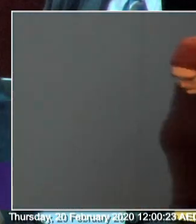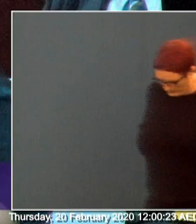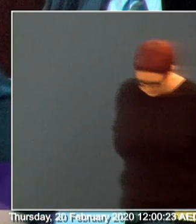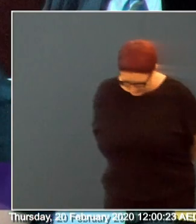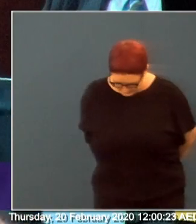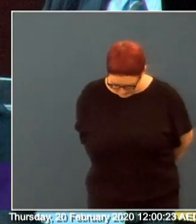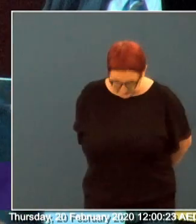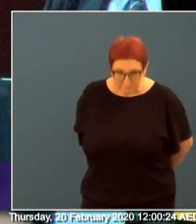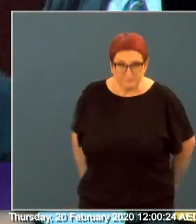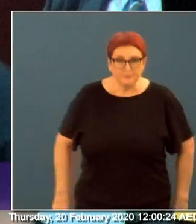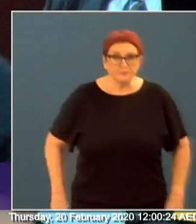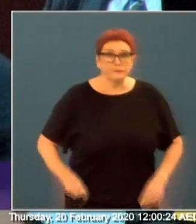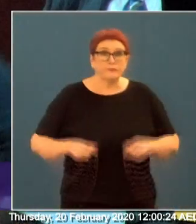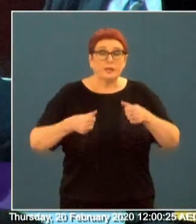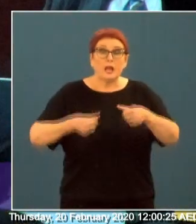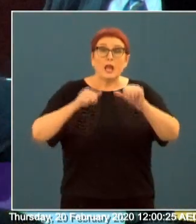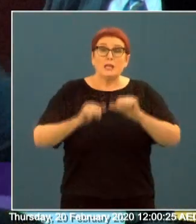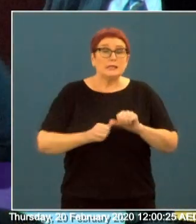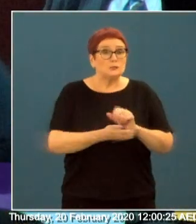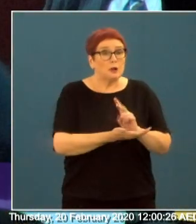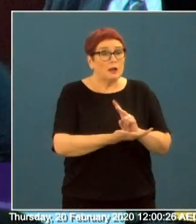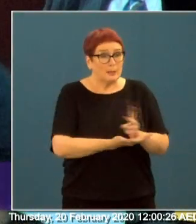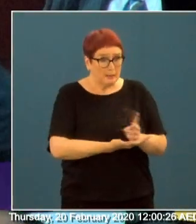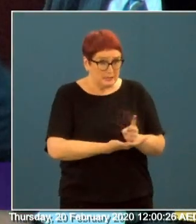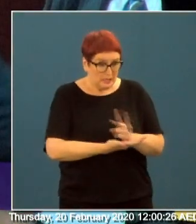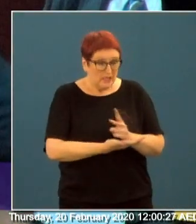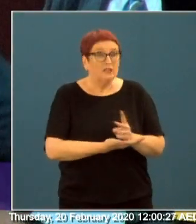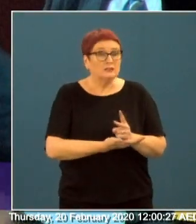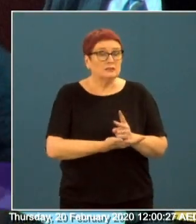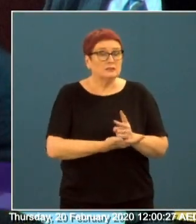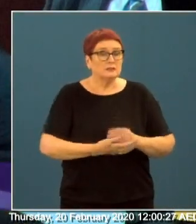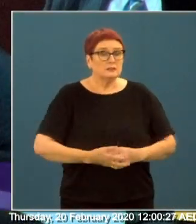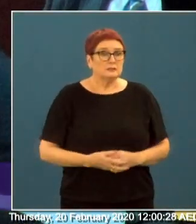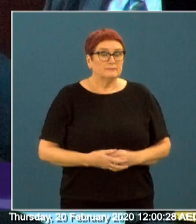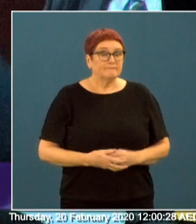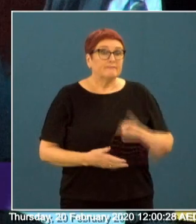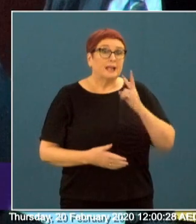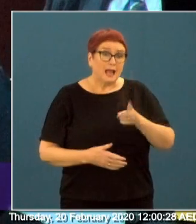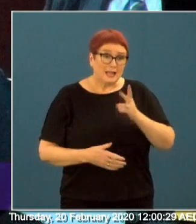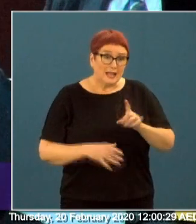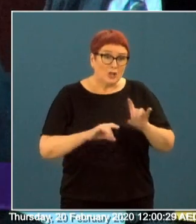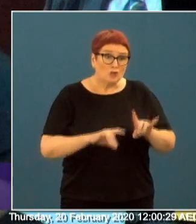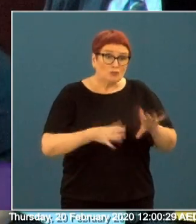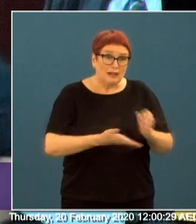And so, again, paragraph 55, this is another area where you say the Australian data is lacking.